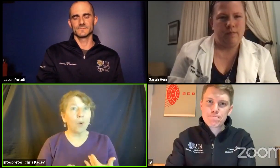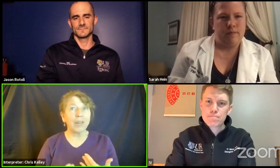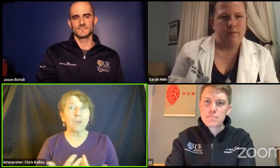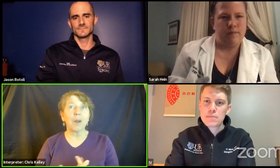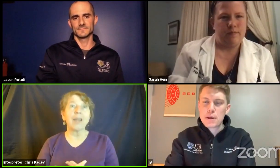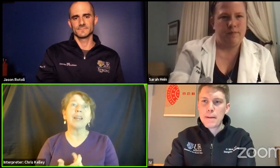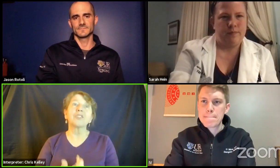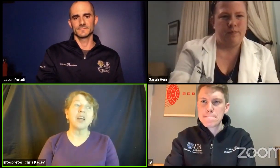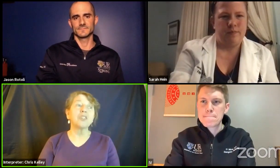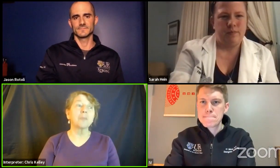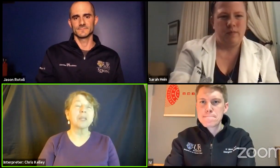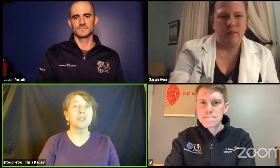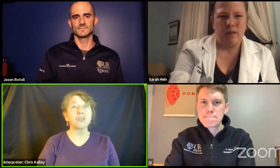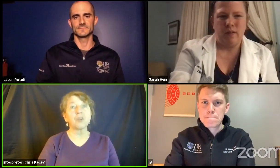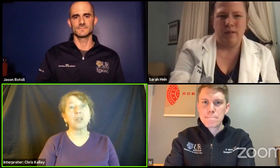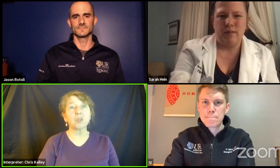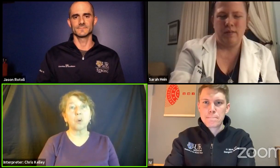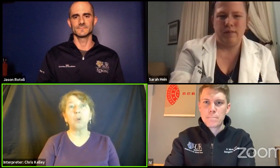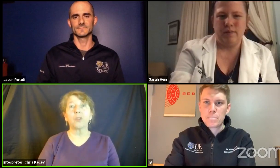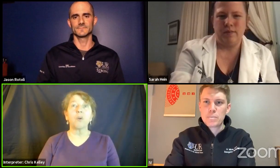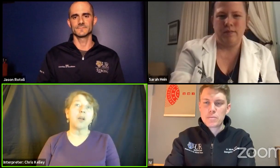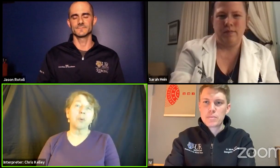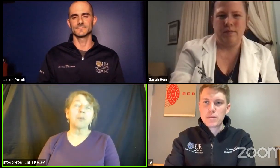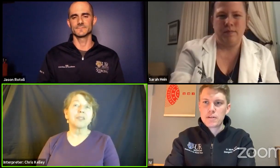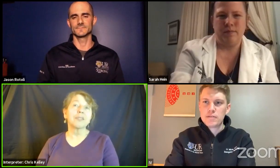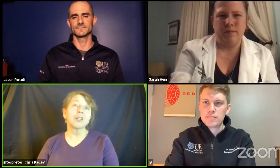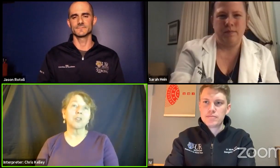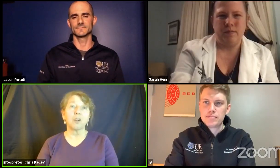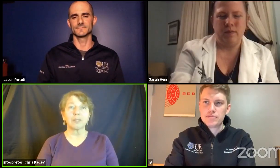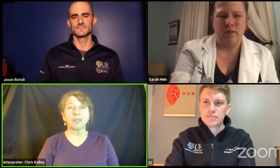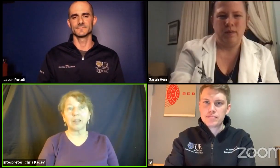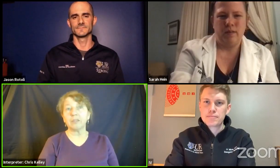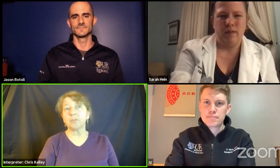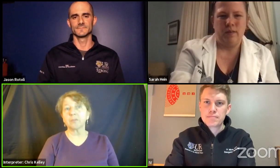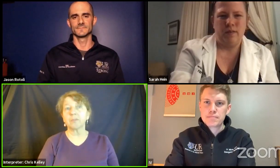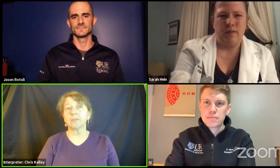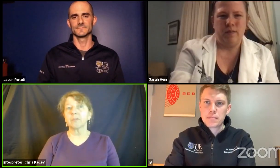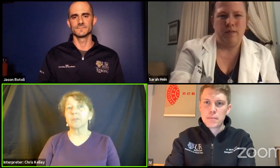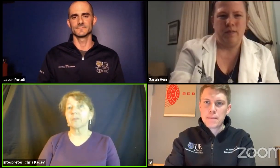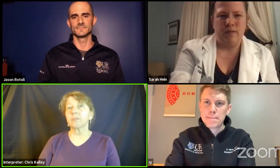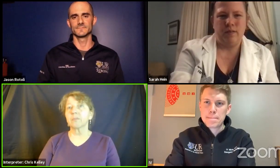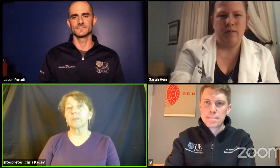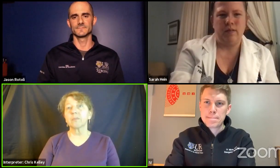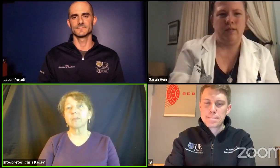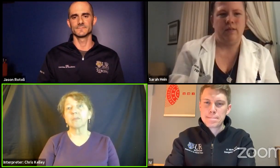come in from the code and look down and you can see your skin is a little bit off color.